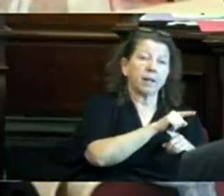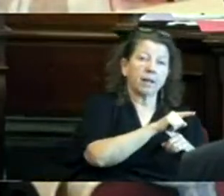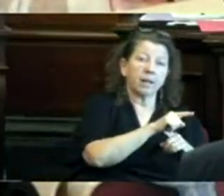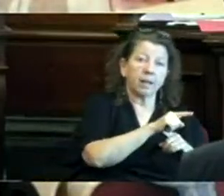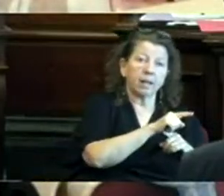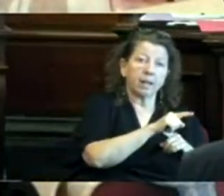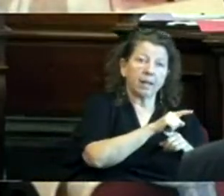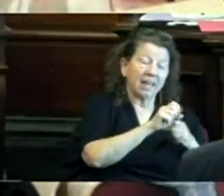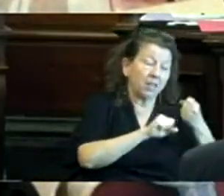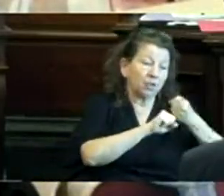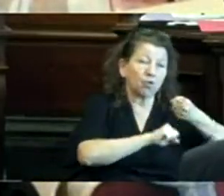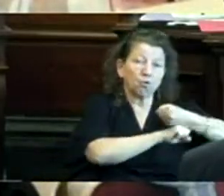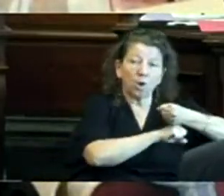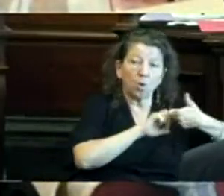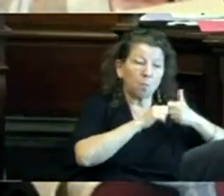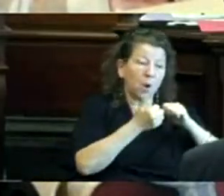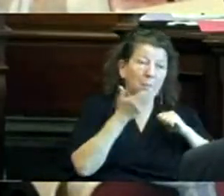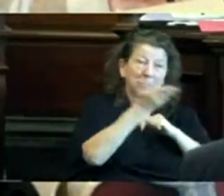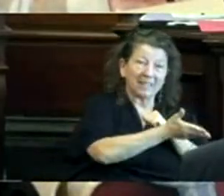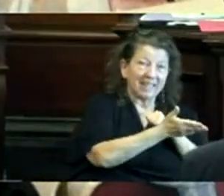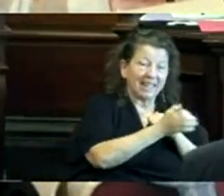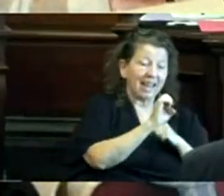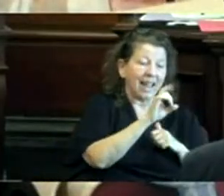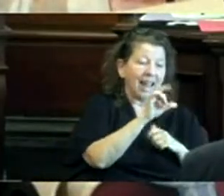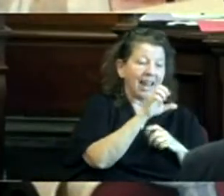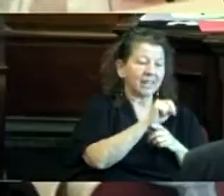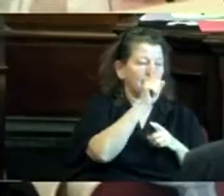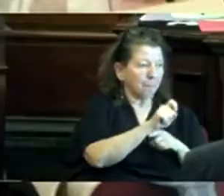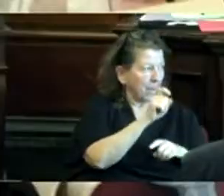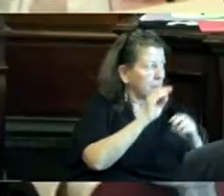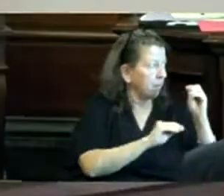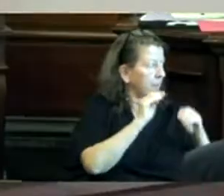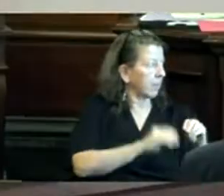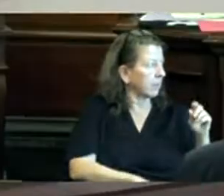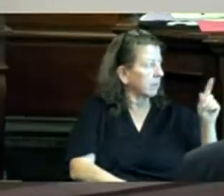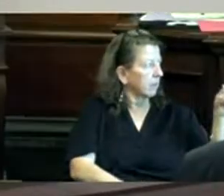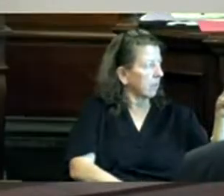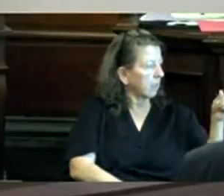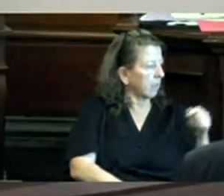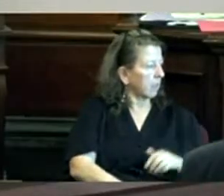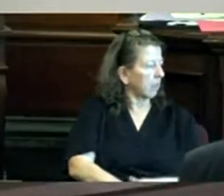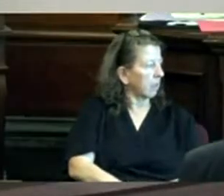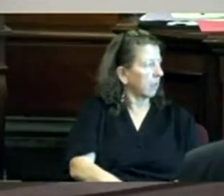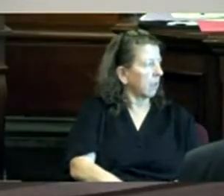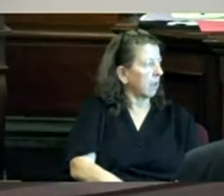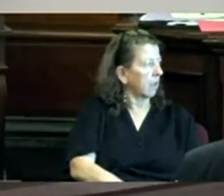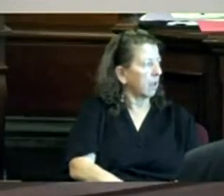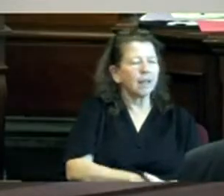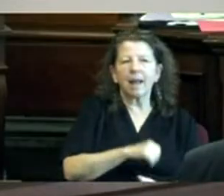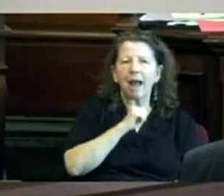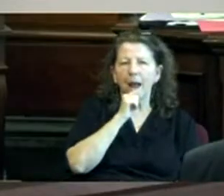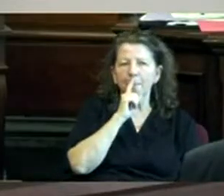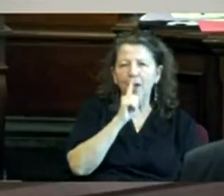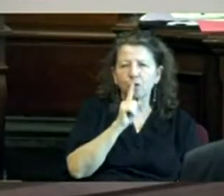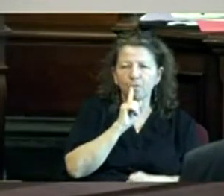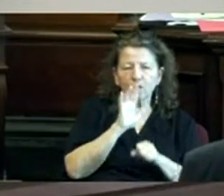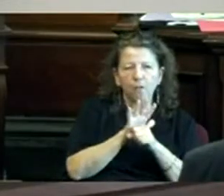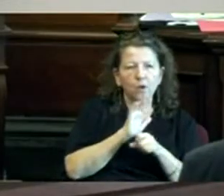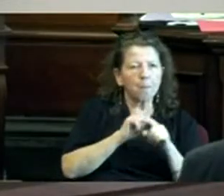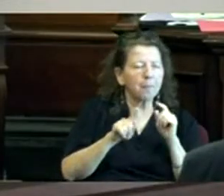stabilized. We've already done that. And the particular structural problems at Edison just simply have to be fixed.